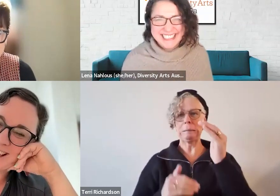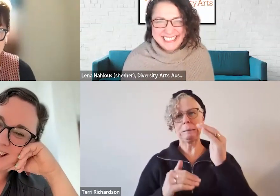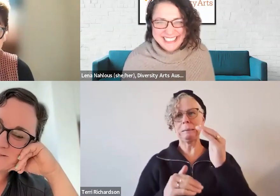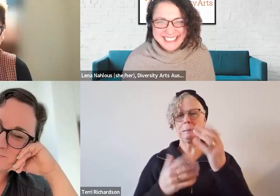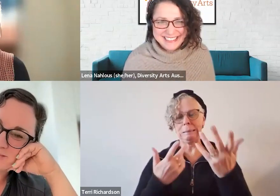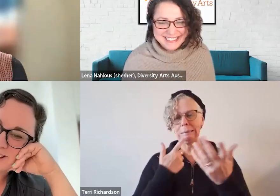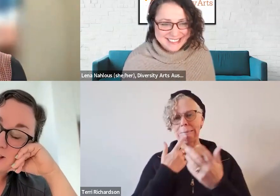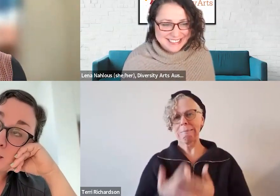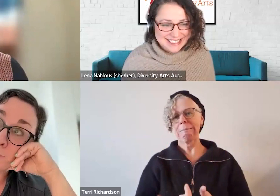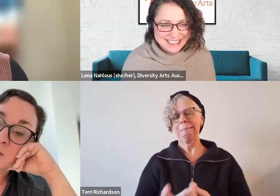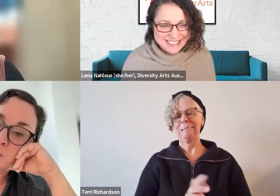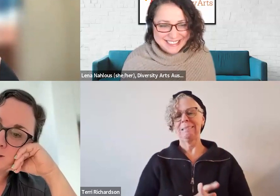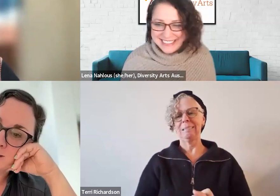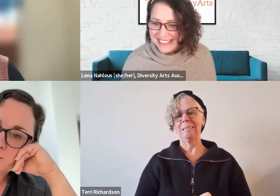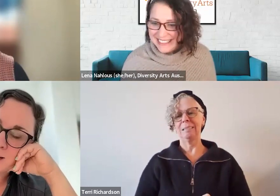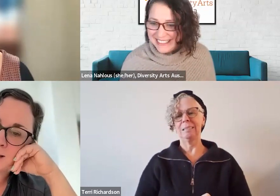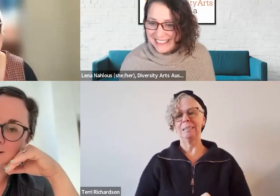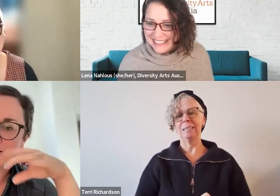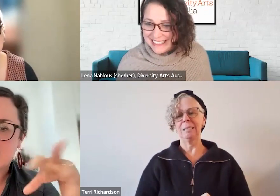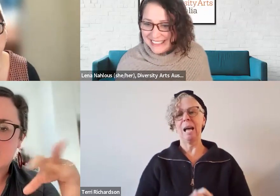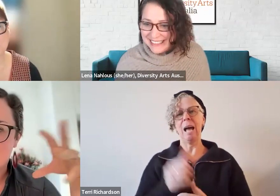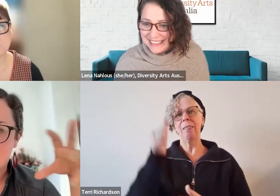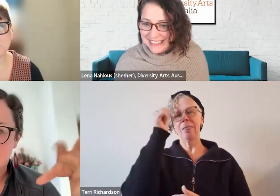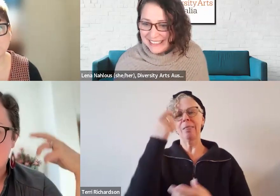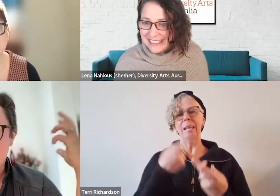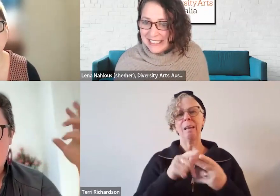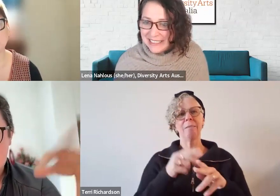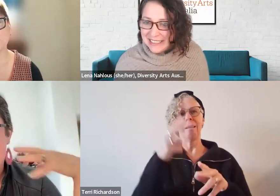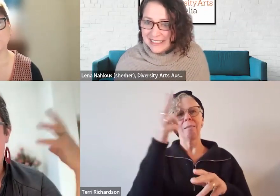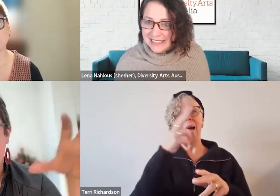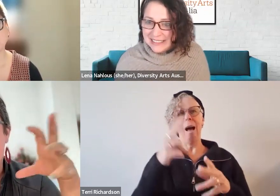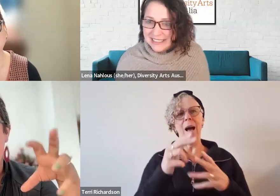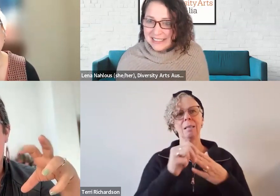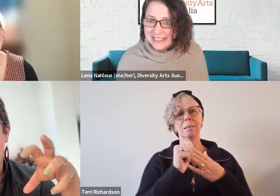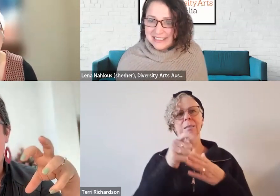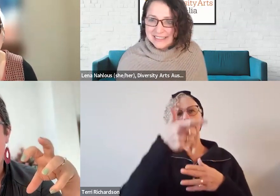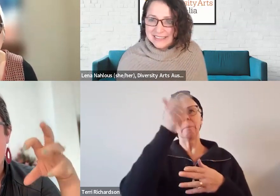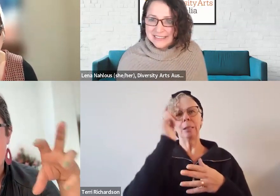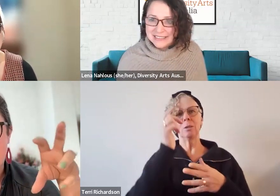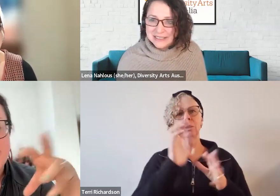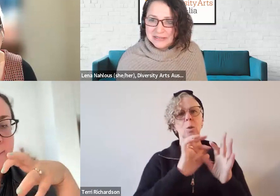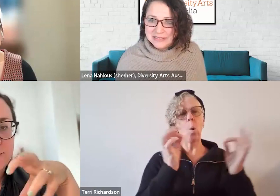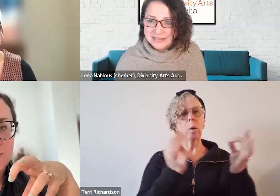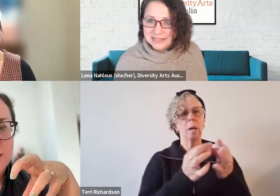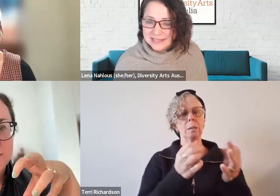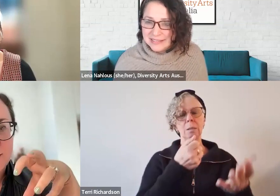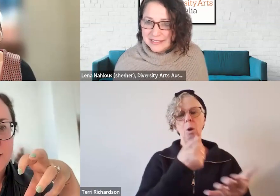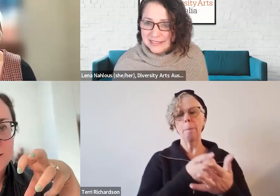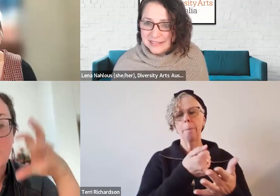I think a practitioner-level arts leader at major artists organisation based the appetite is huge.